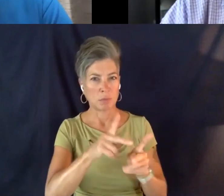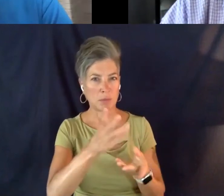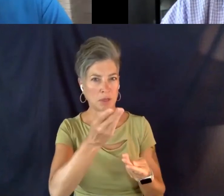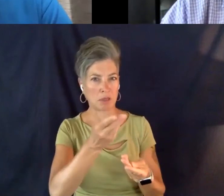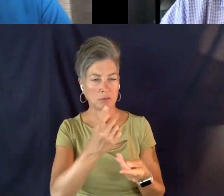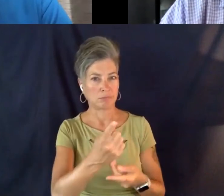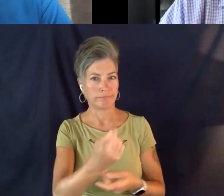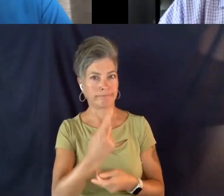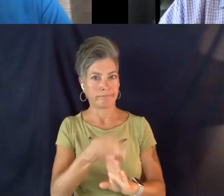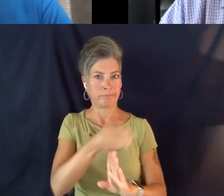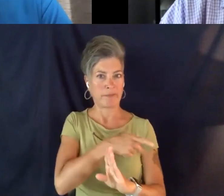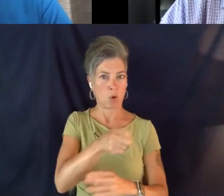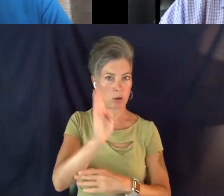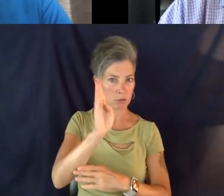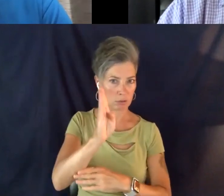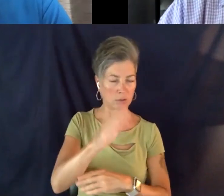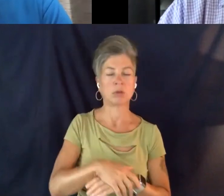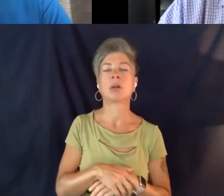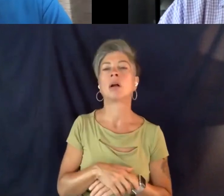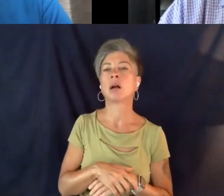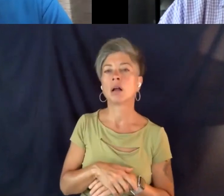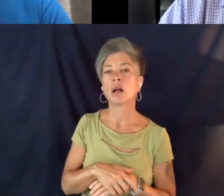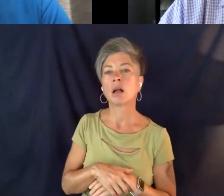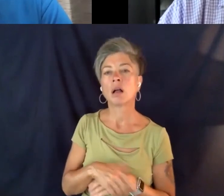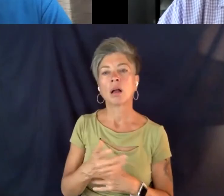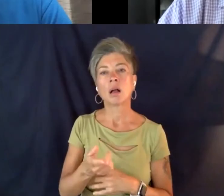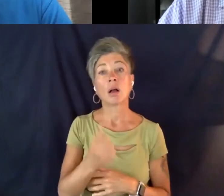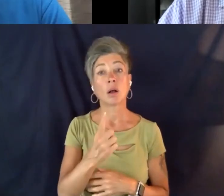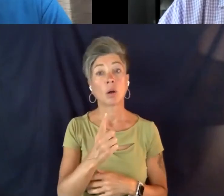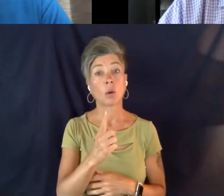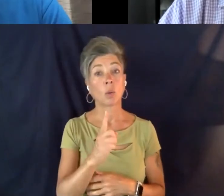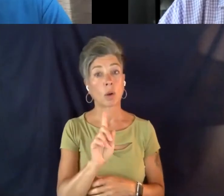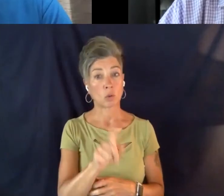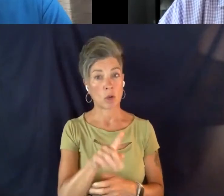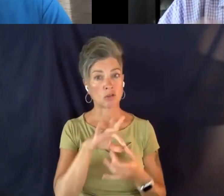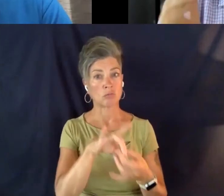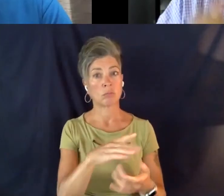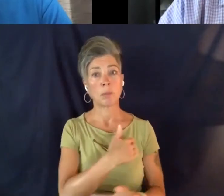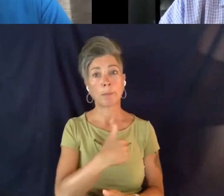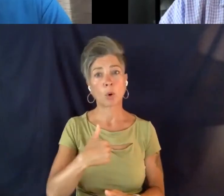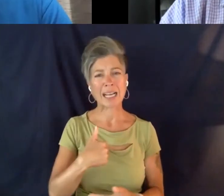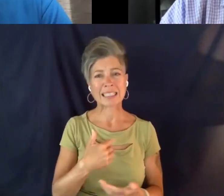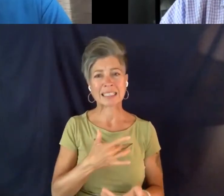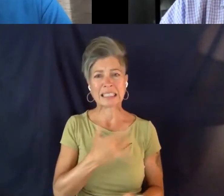are still asking other questions in the chat. So one of them was about breast tenderness and does it decrease over time?